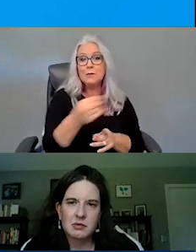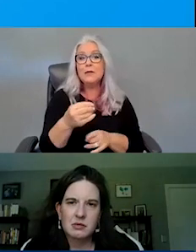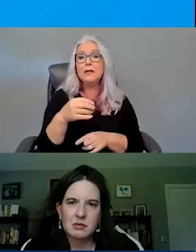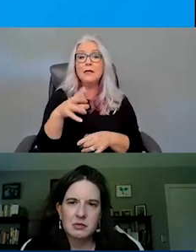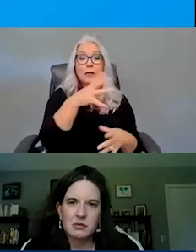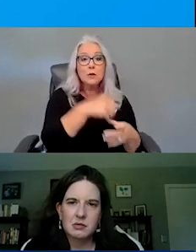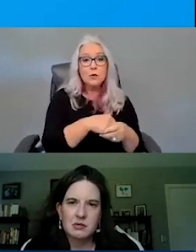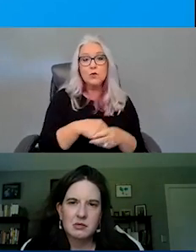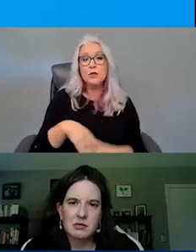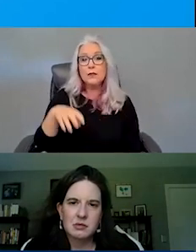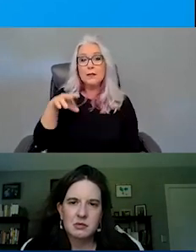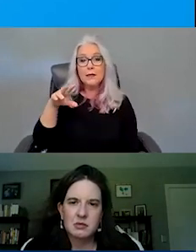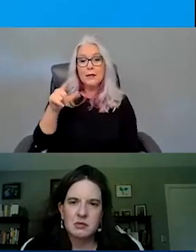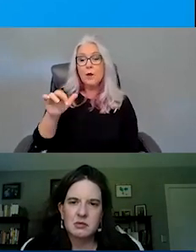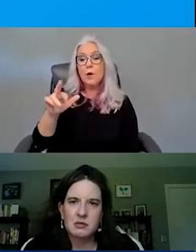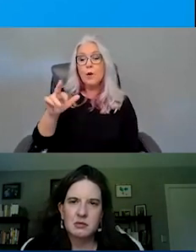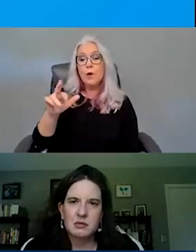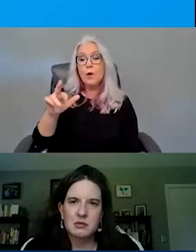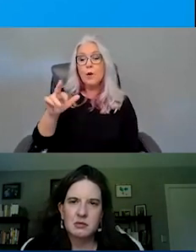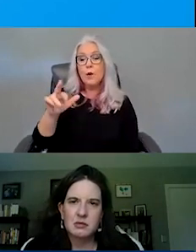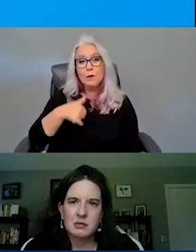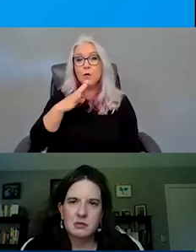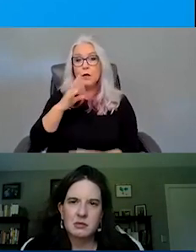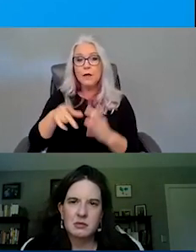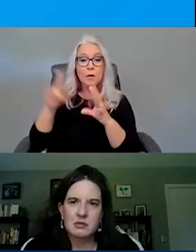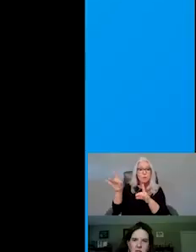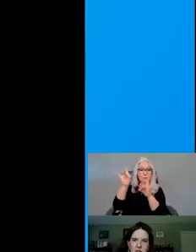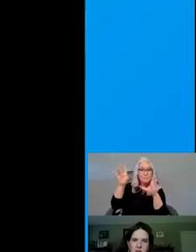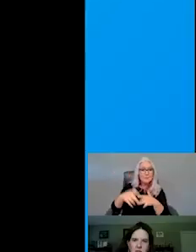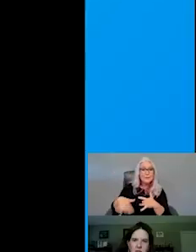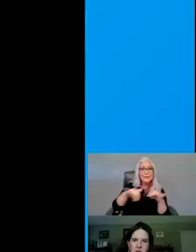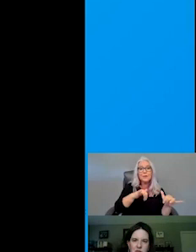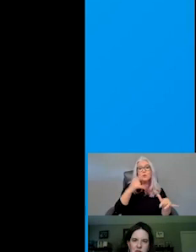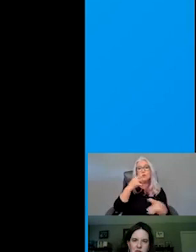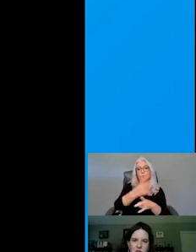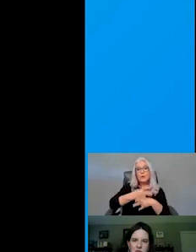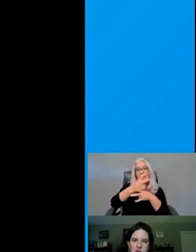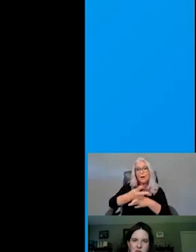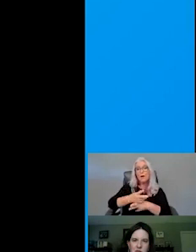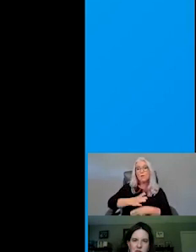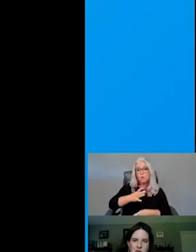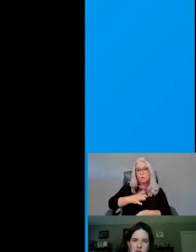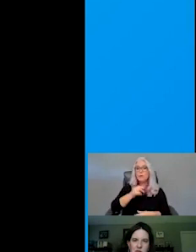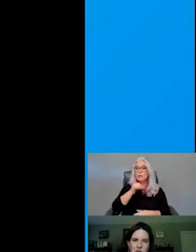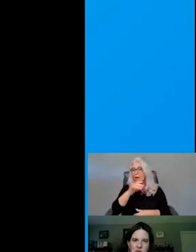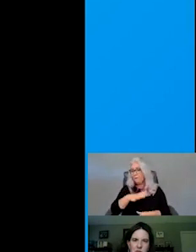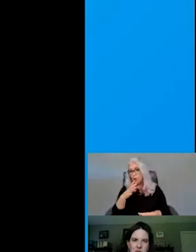care and formal triage. And then we will go through anti-ableist triage. This is